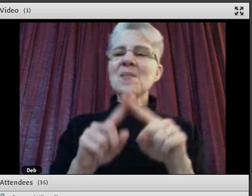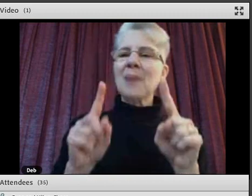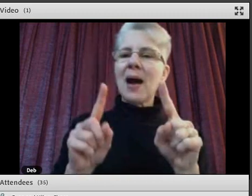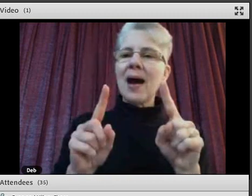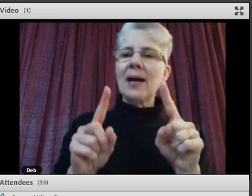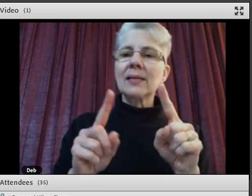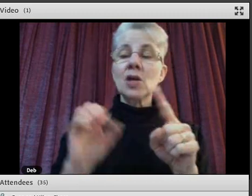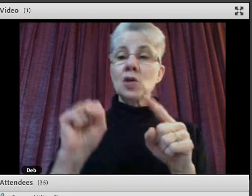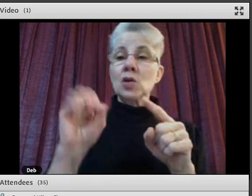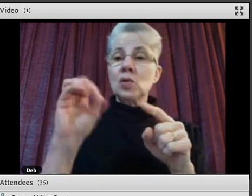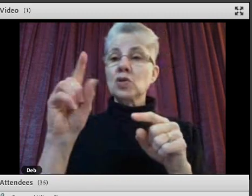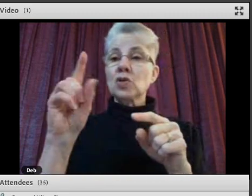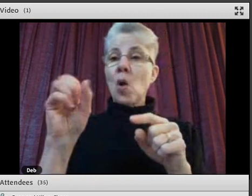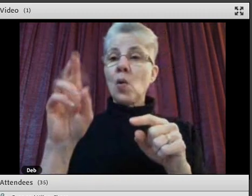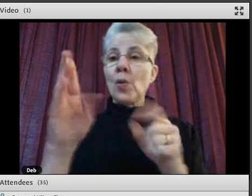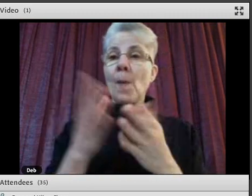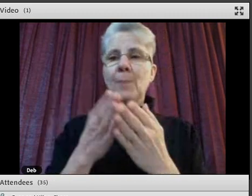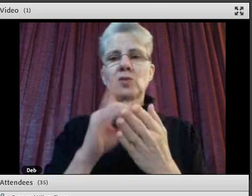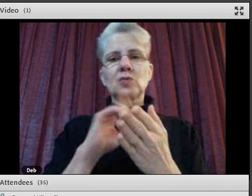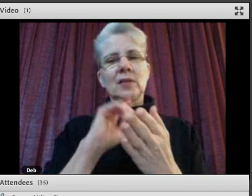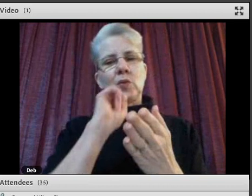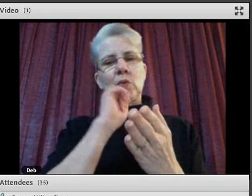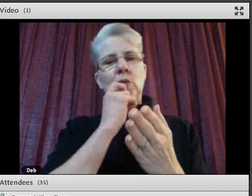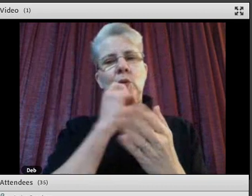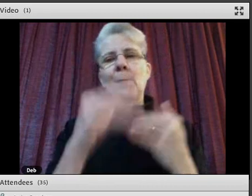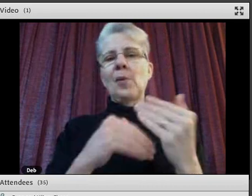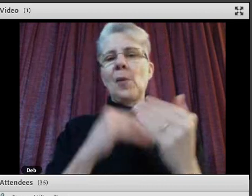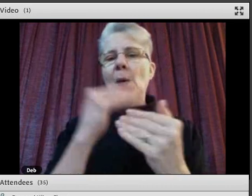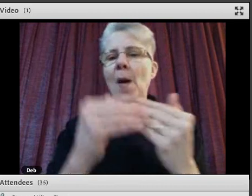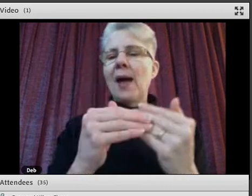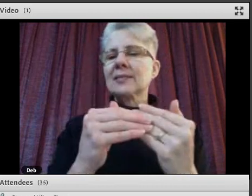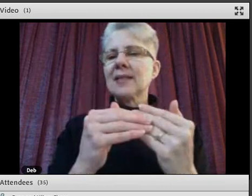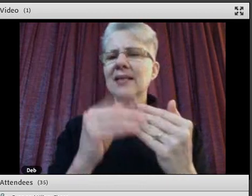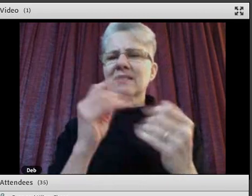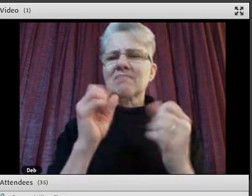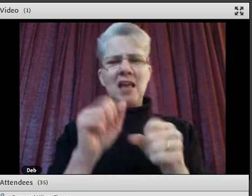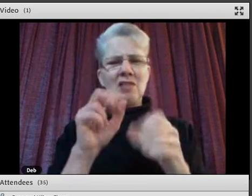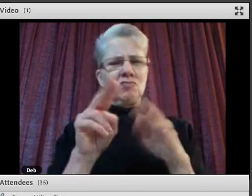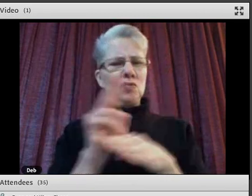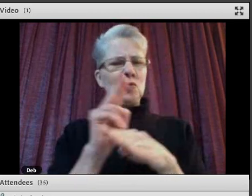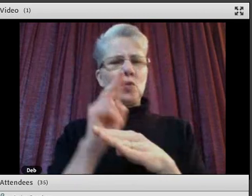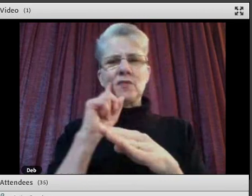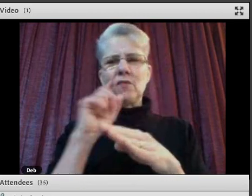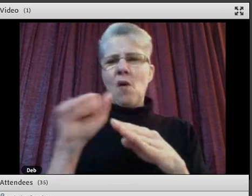But solar boats is just a really cool process, and it's very accessible to kids of all ages.